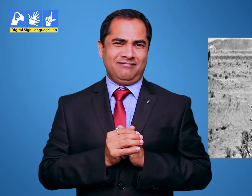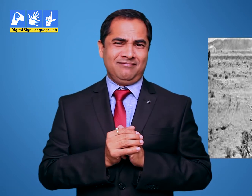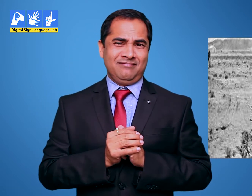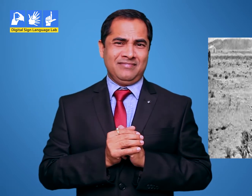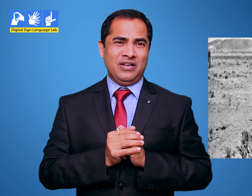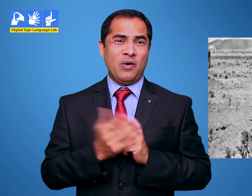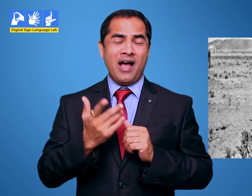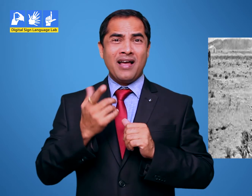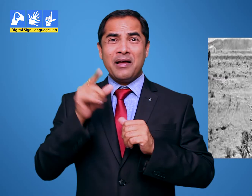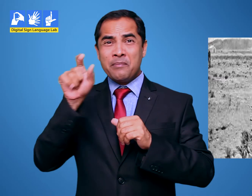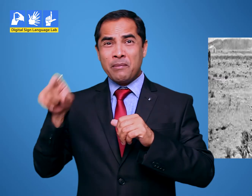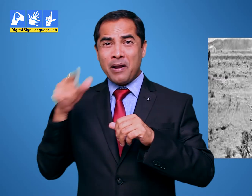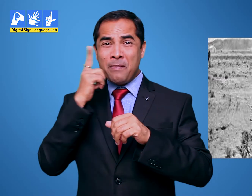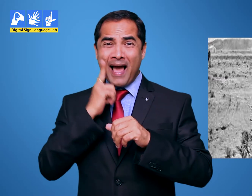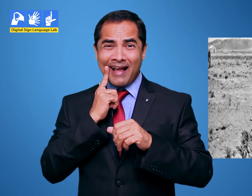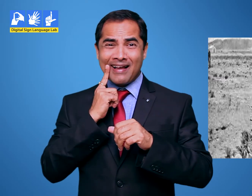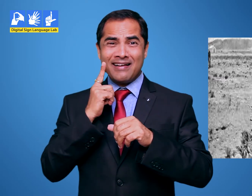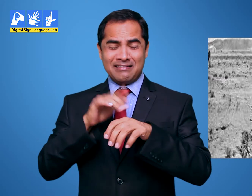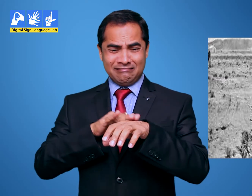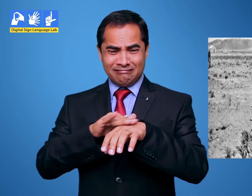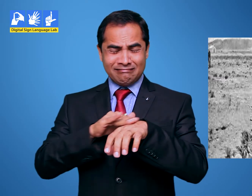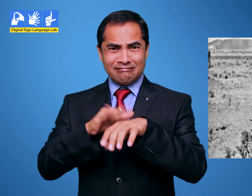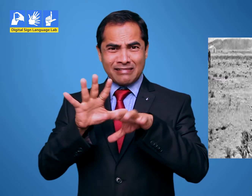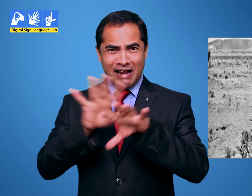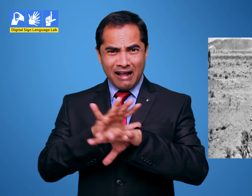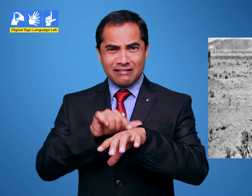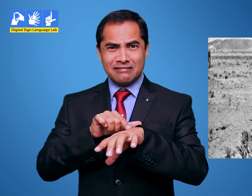the dark-skinned people of their own land.